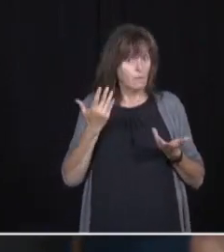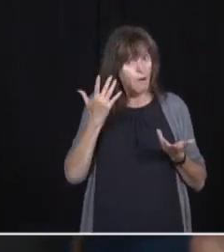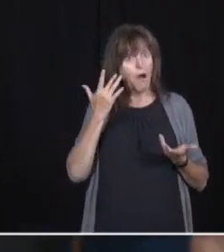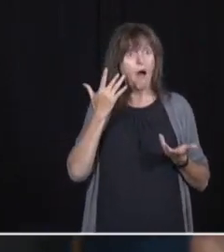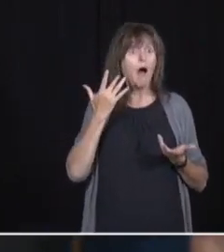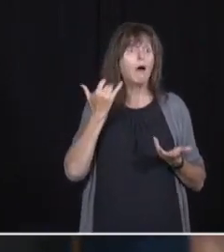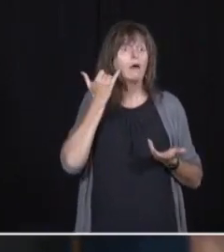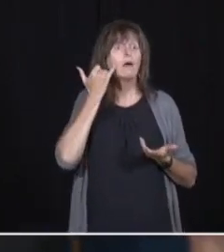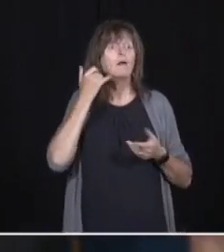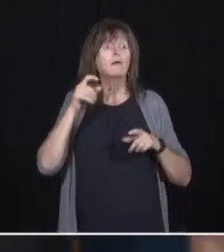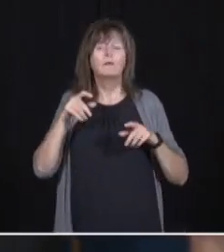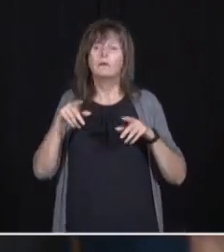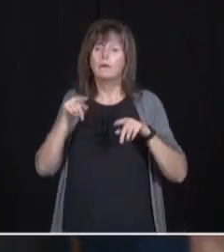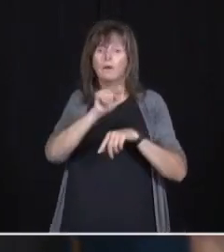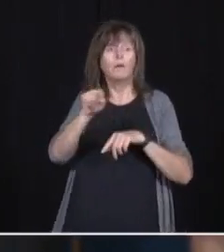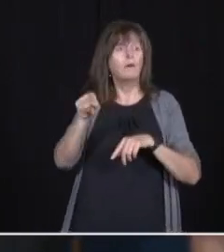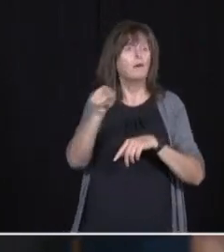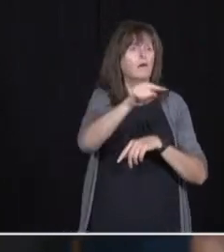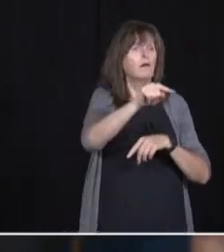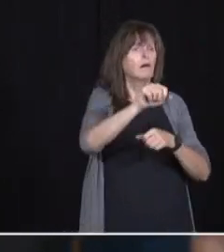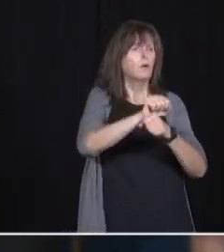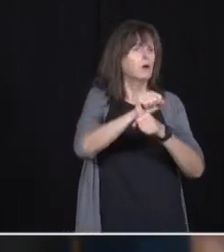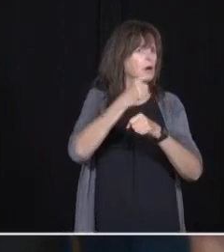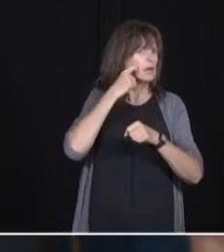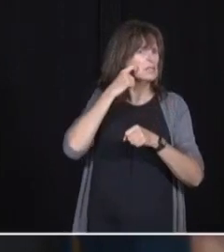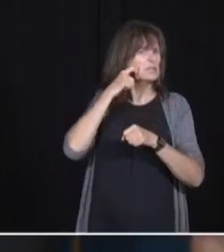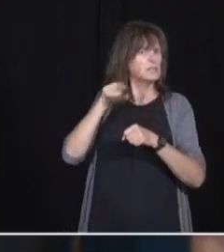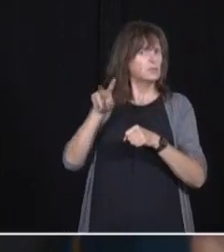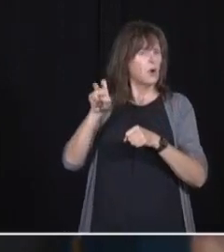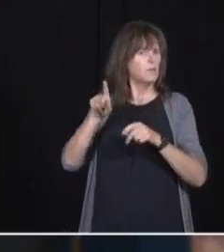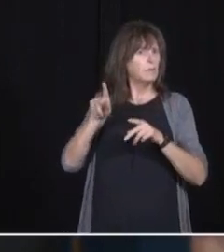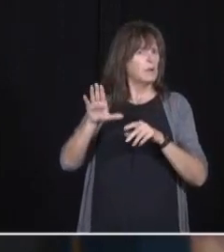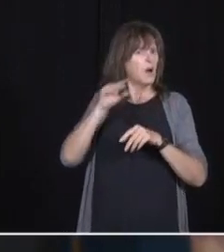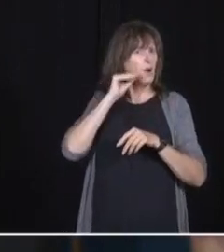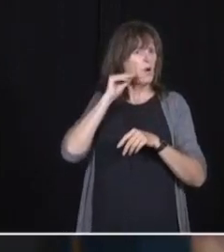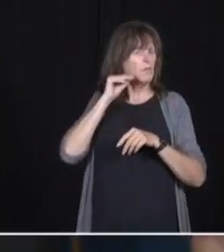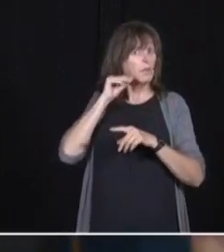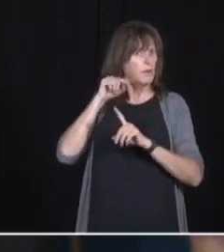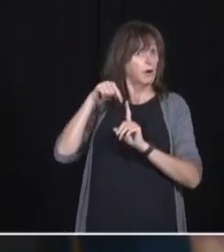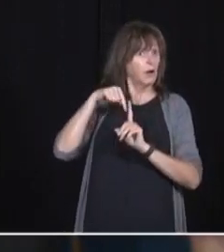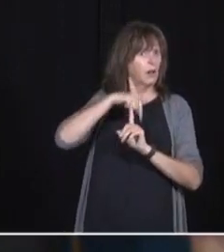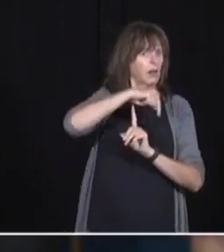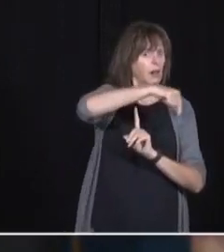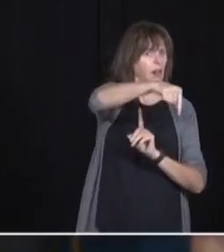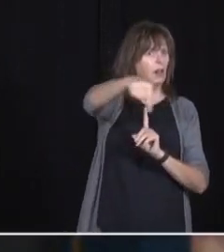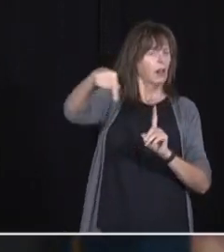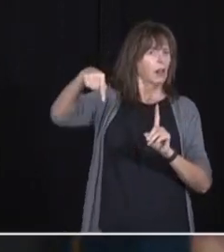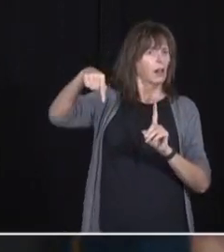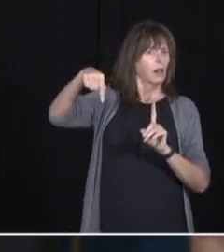Because I wouldn't want somebody working at my place that just had 200 people over. They should be self isolating.